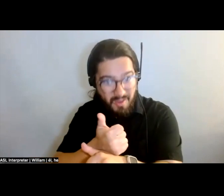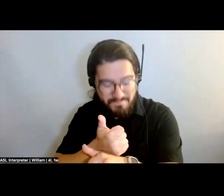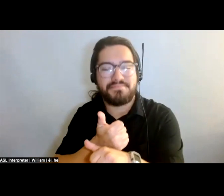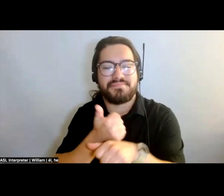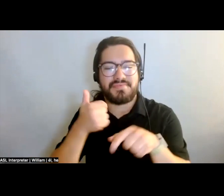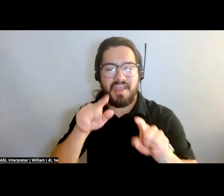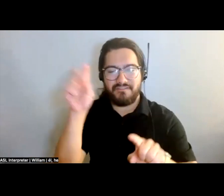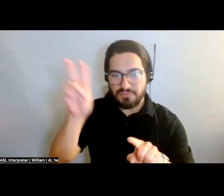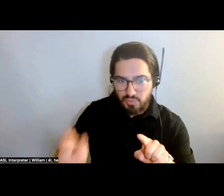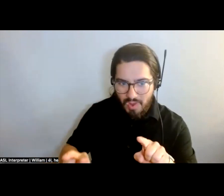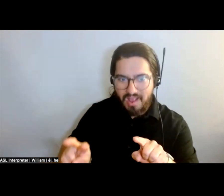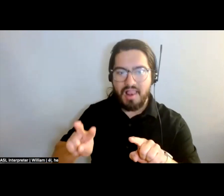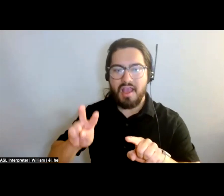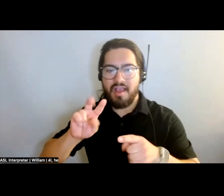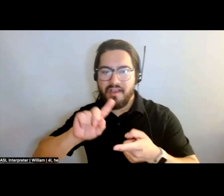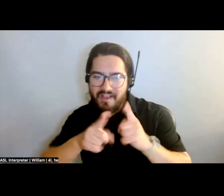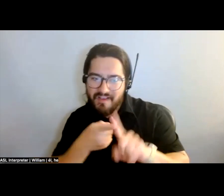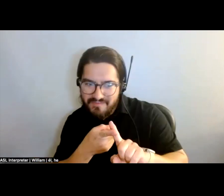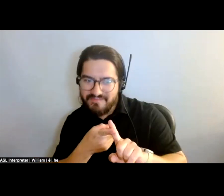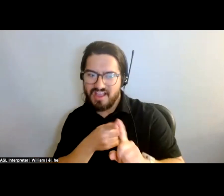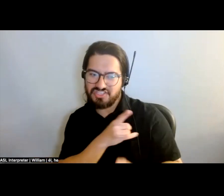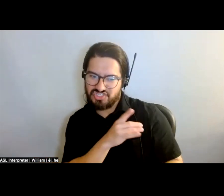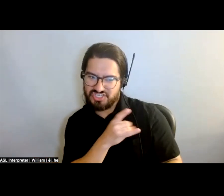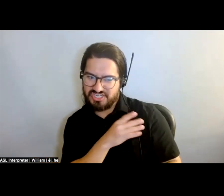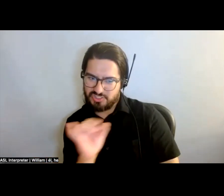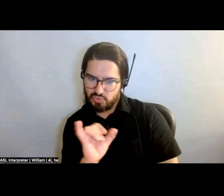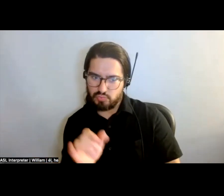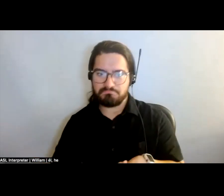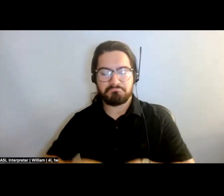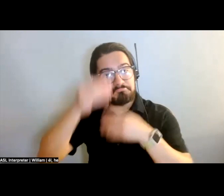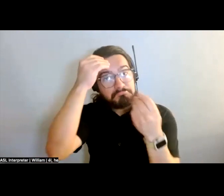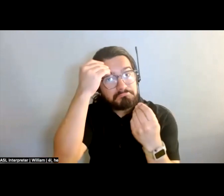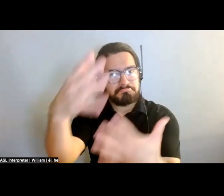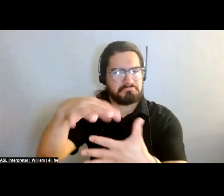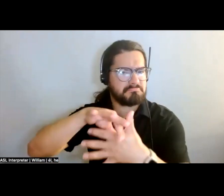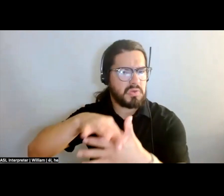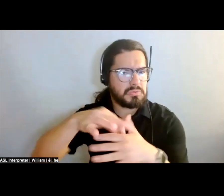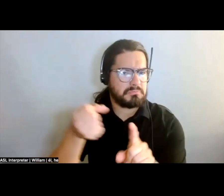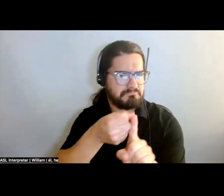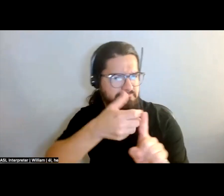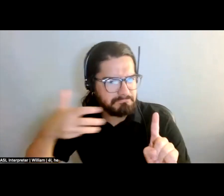So, just to give a little bit of context, this is a very specific anthology.